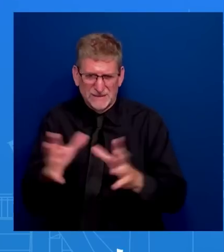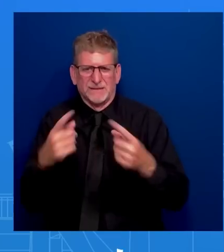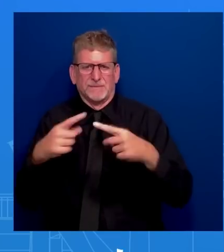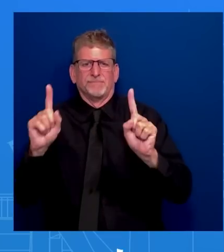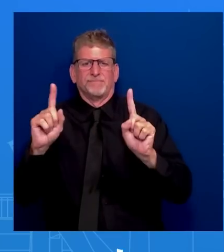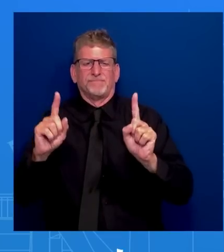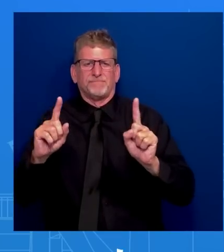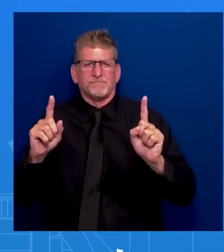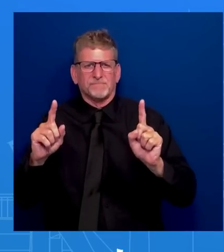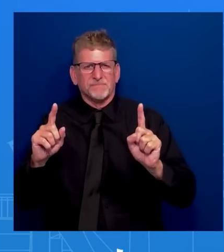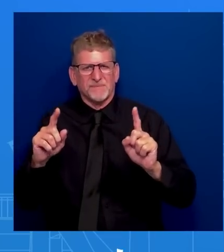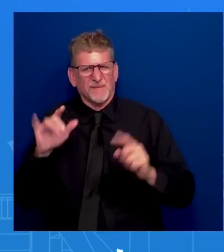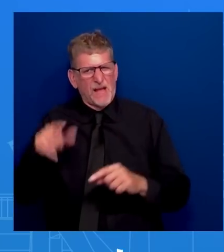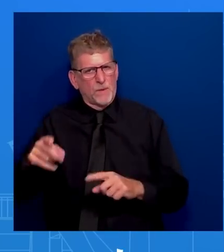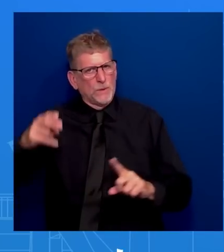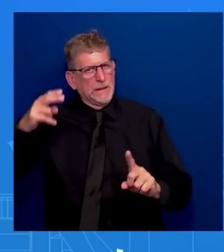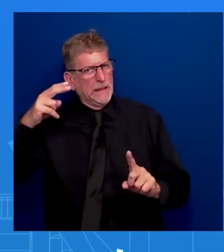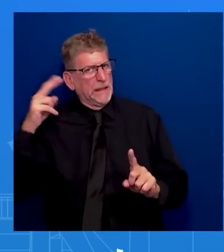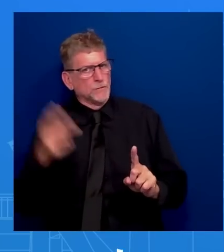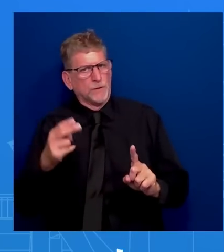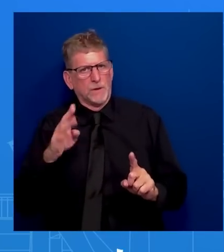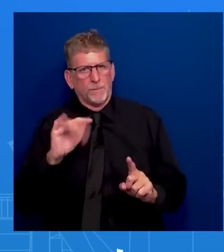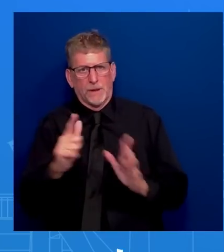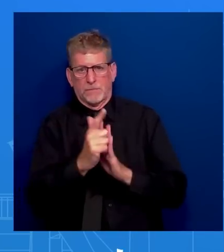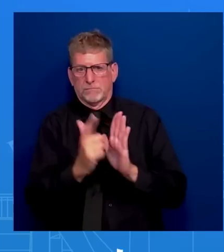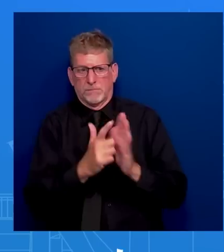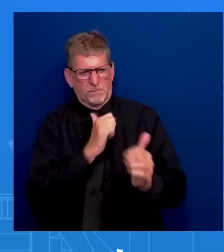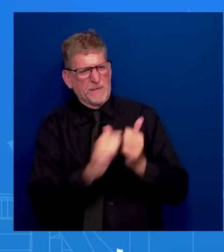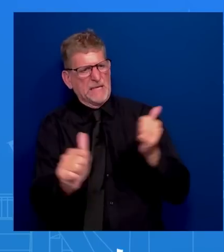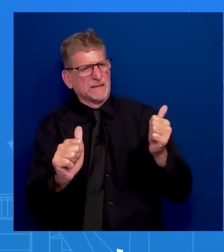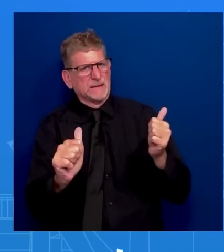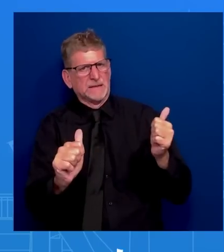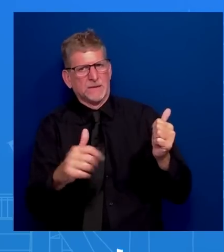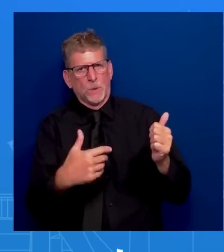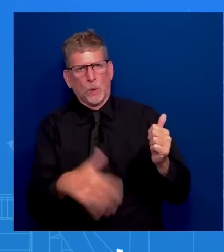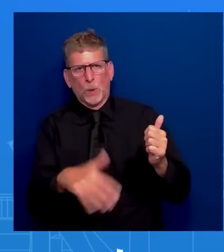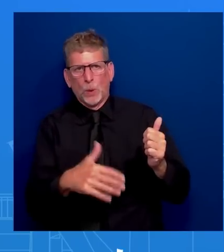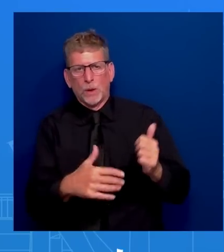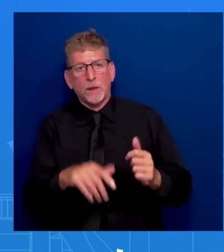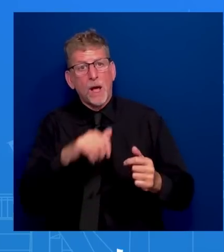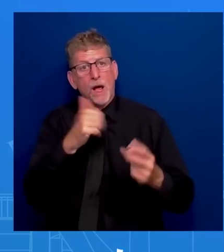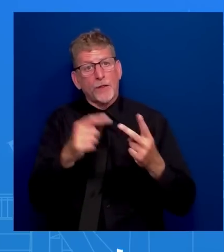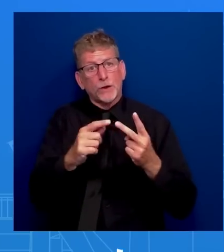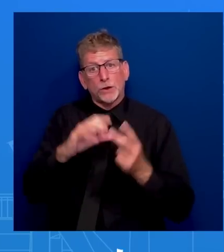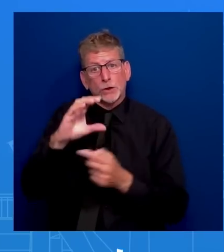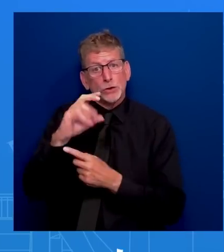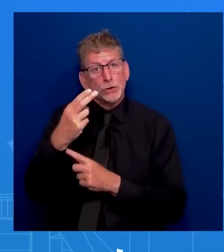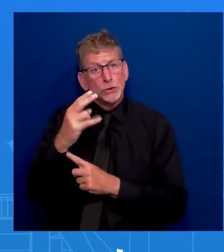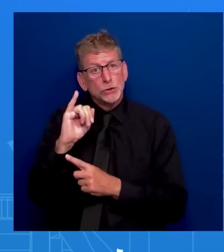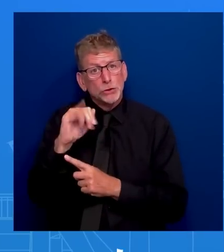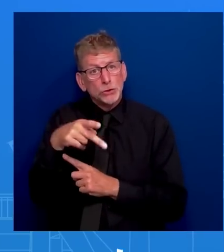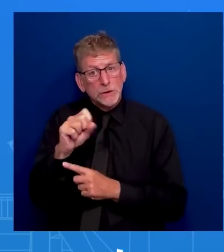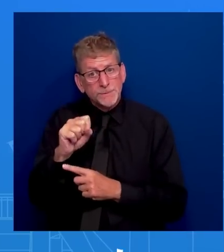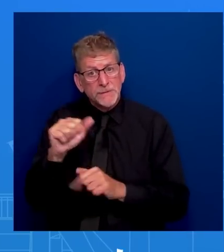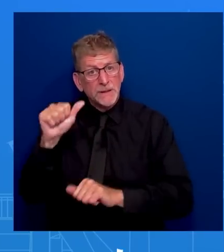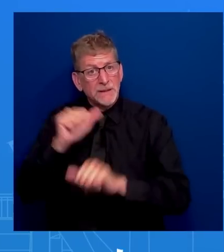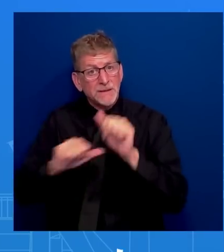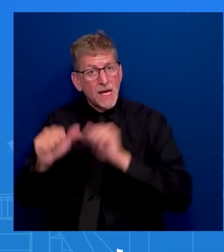He was able to -- we were able to do that with the CHIPS CHIPS and Science Act -- bring the two sides together to get something done,